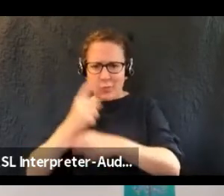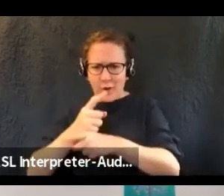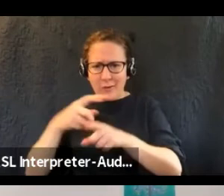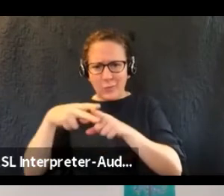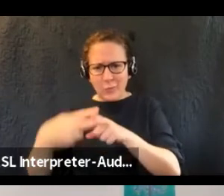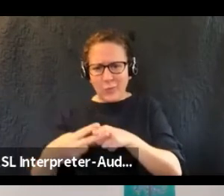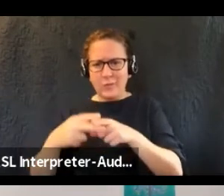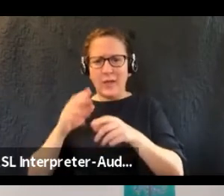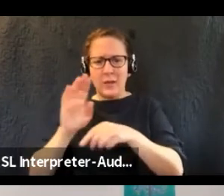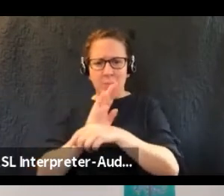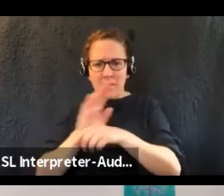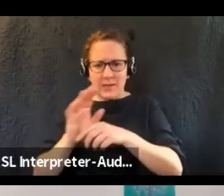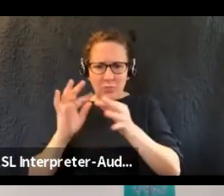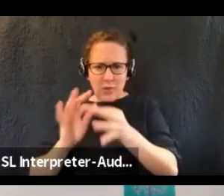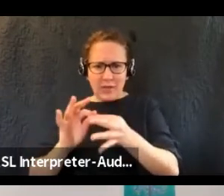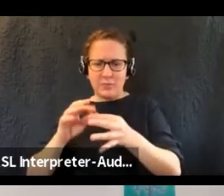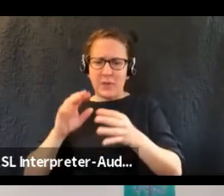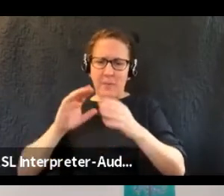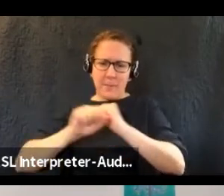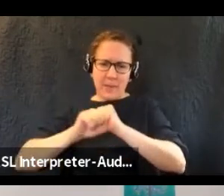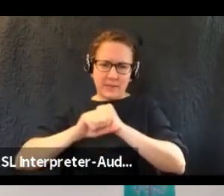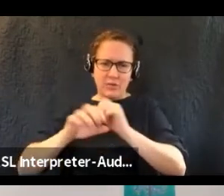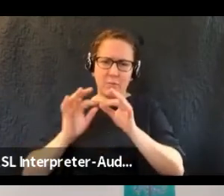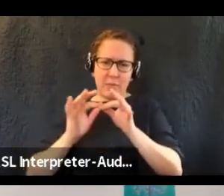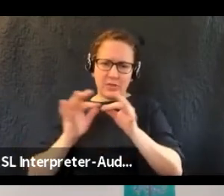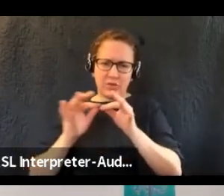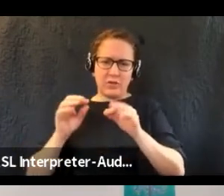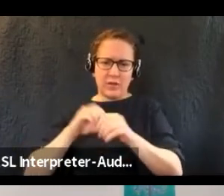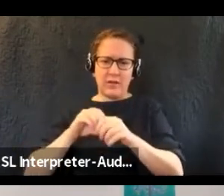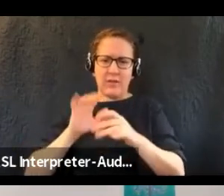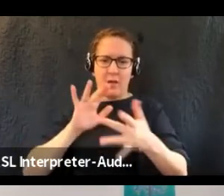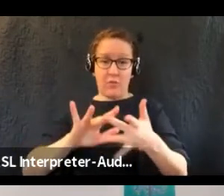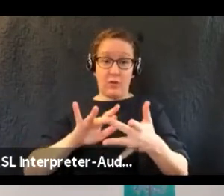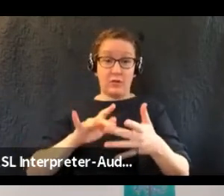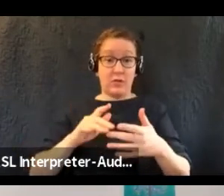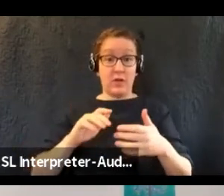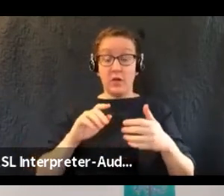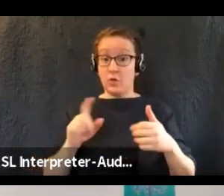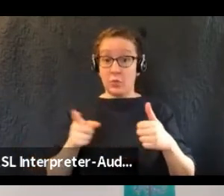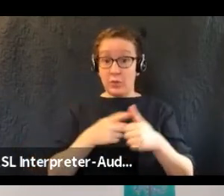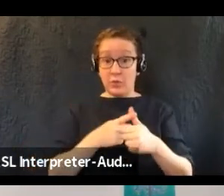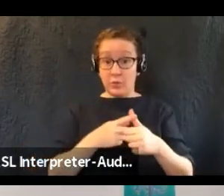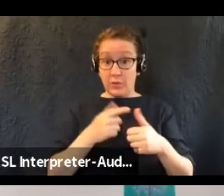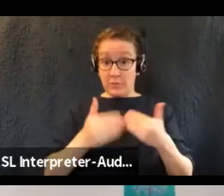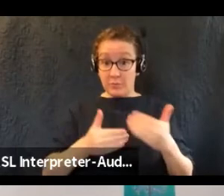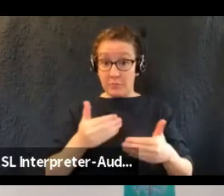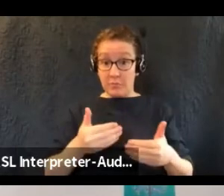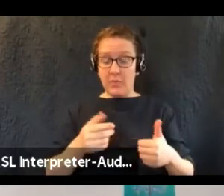This process has to begin with website accessibility, and scrutinizing the language and images that